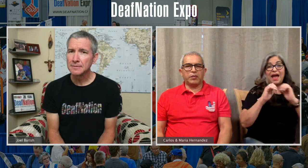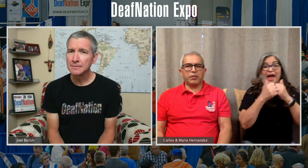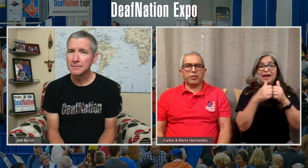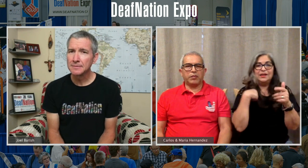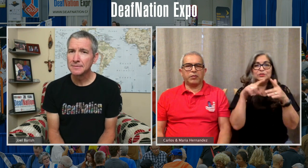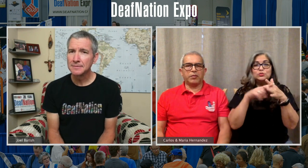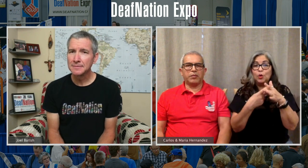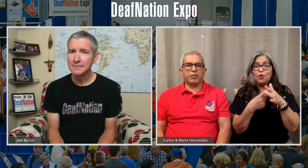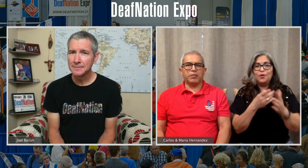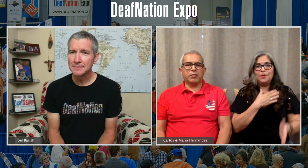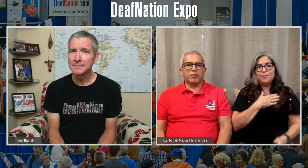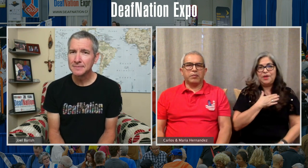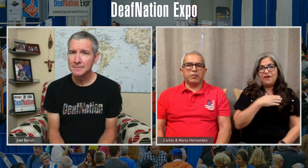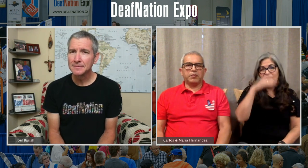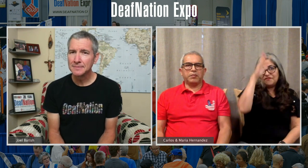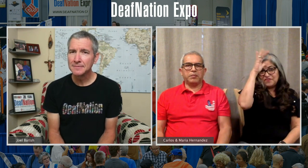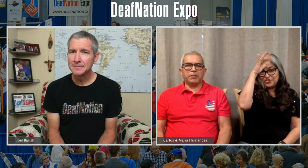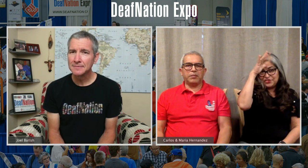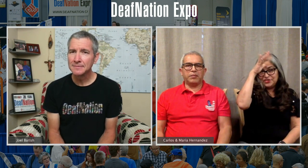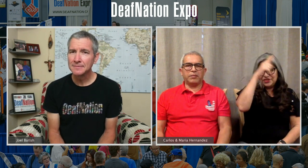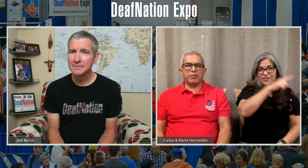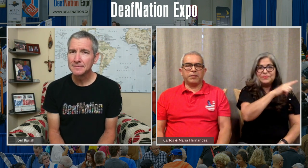How I got started was my father.